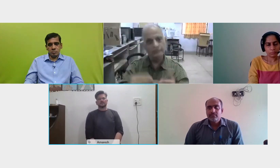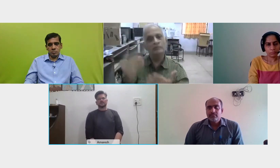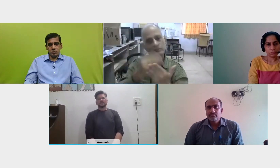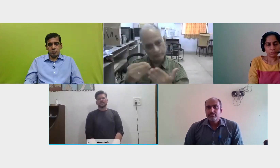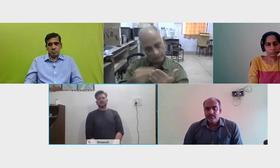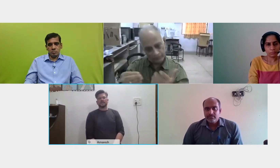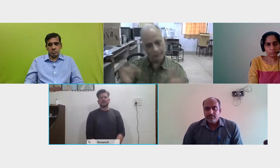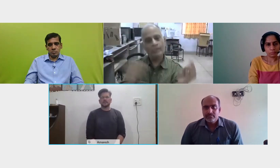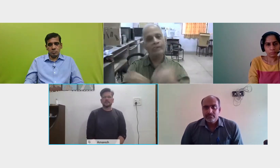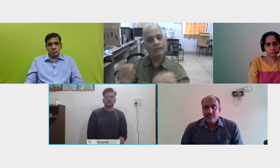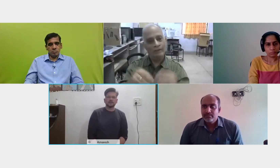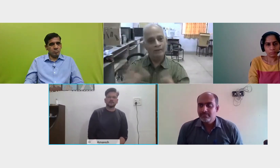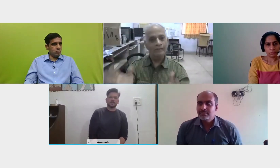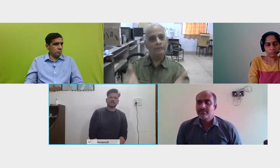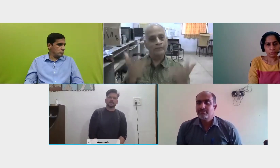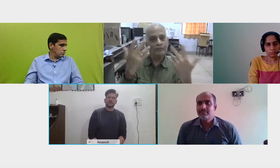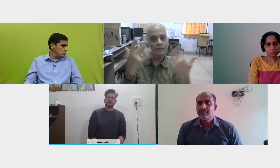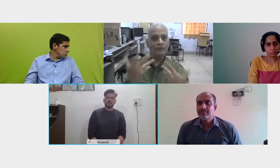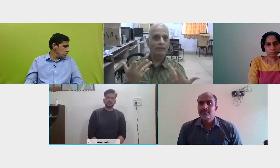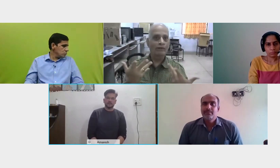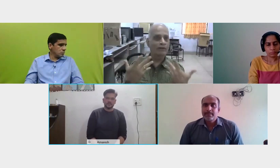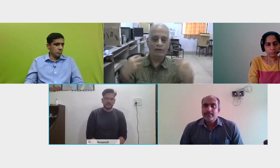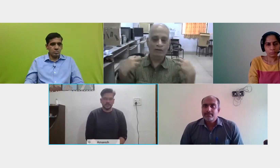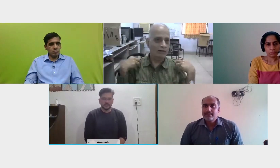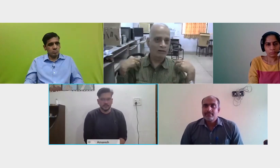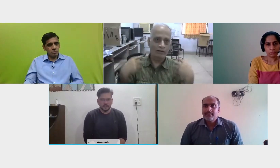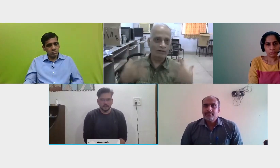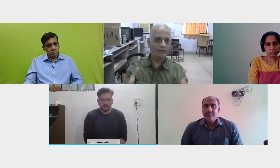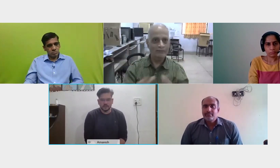So again we have collected a lot of data and again we had published a dictionary. But it